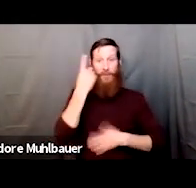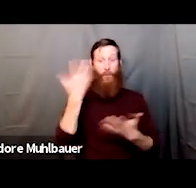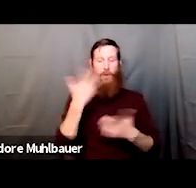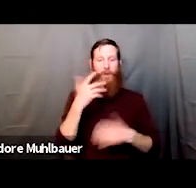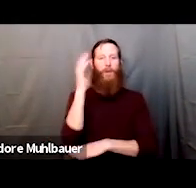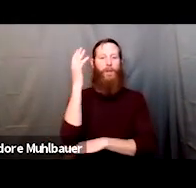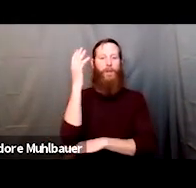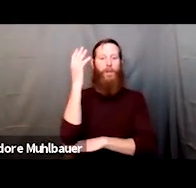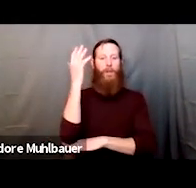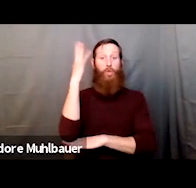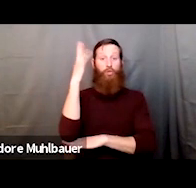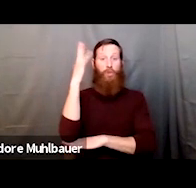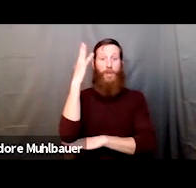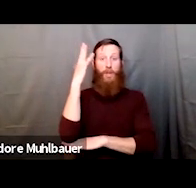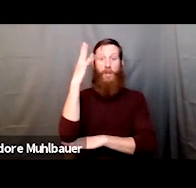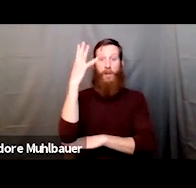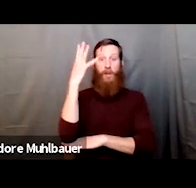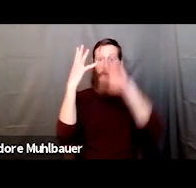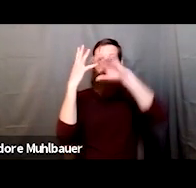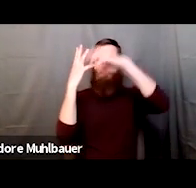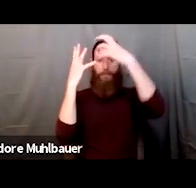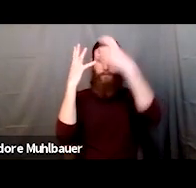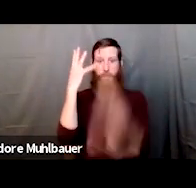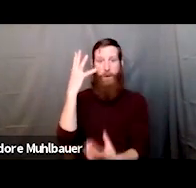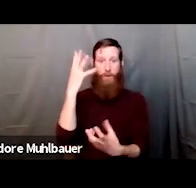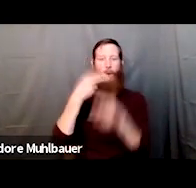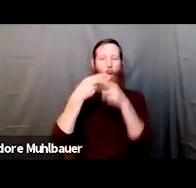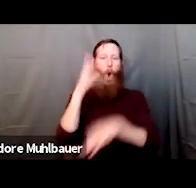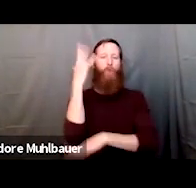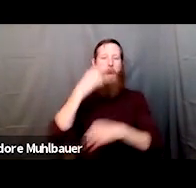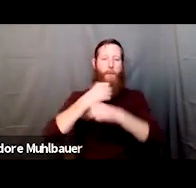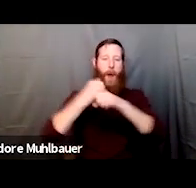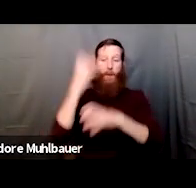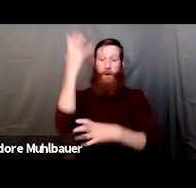So a chunk of snow falling out of a tree landing on the slope and releasing an avalanche